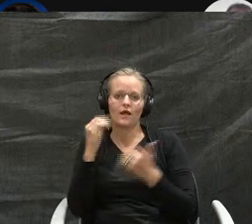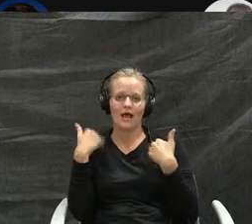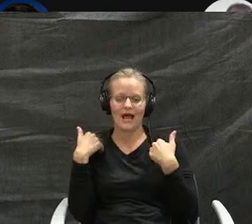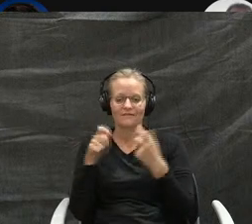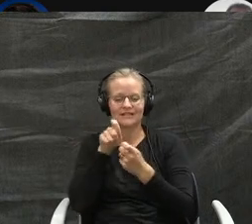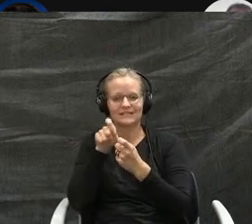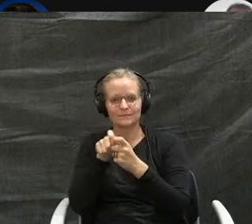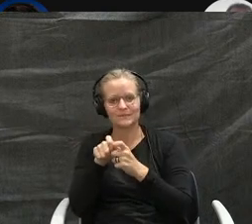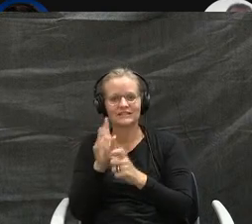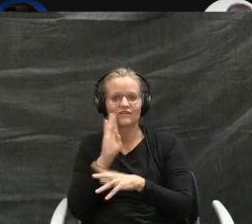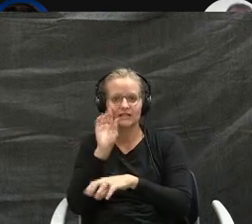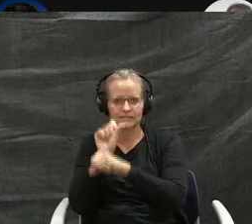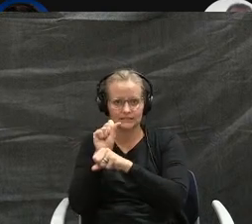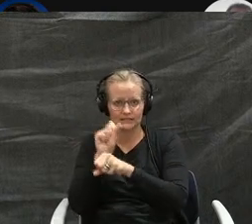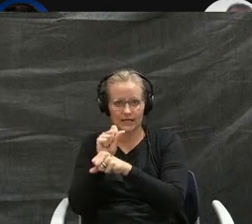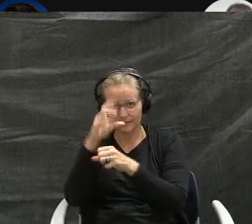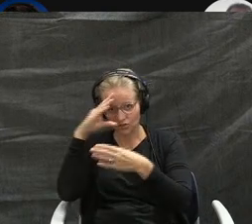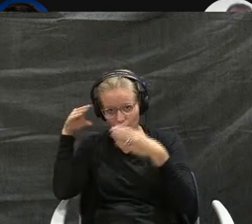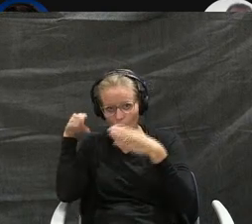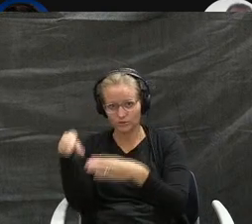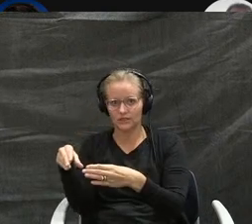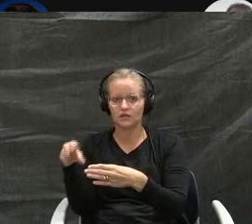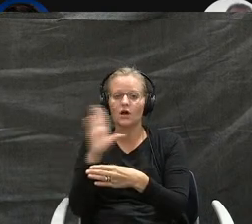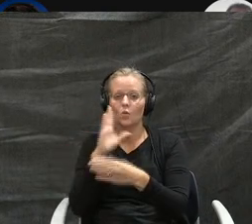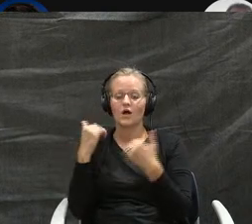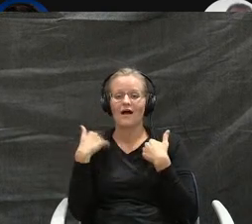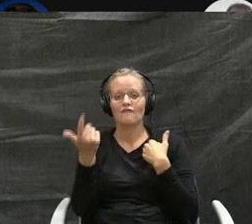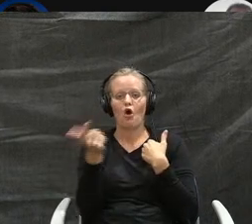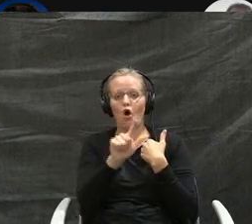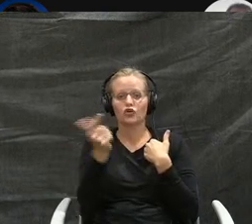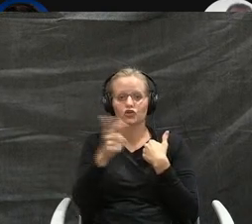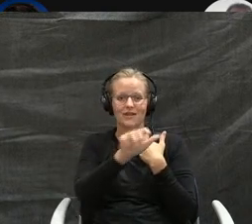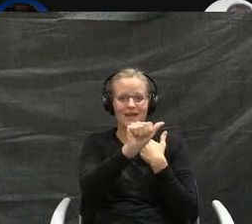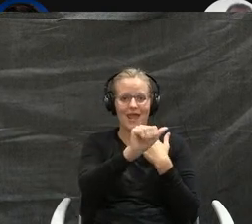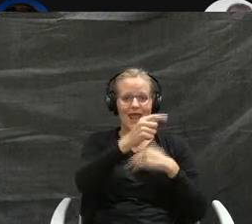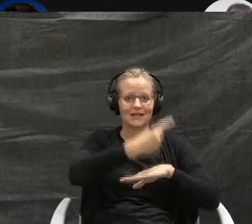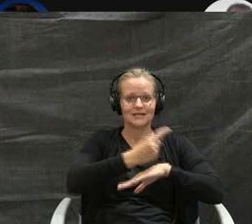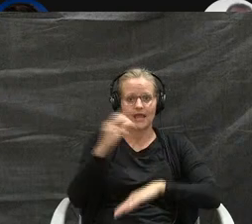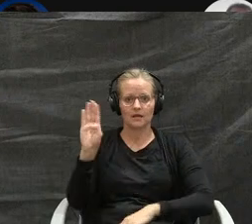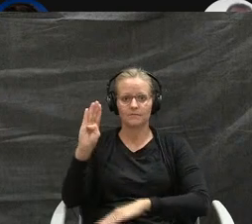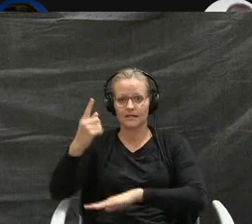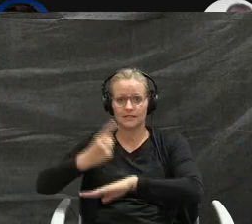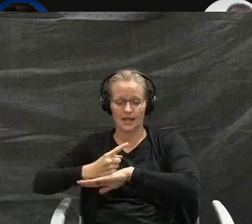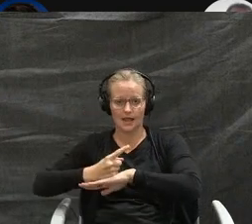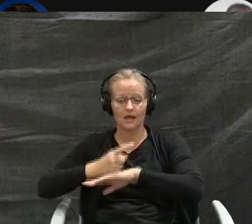to be doing. There be that alternate 8A B Day. We also built into this